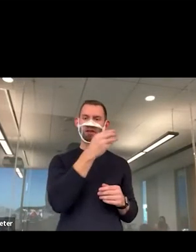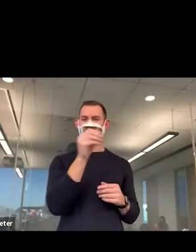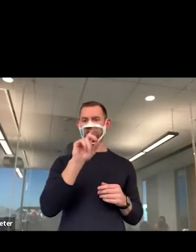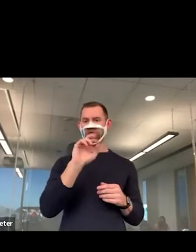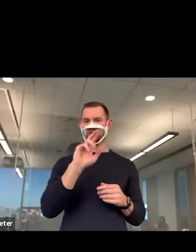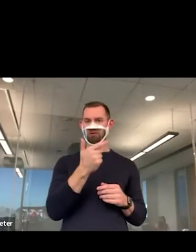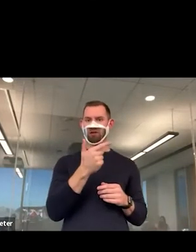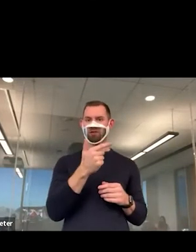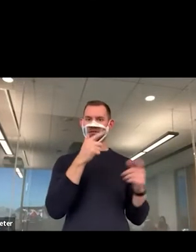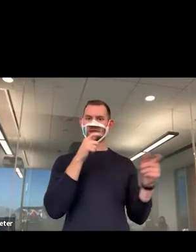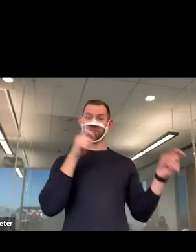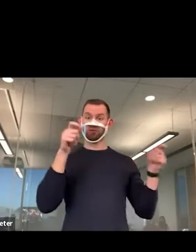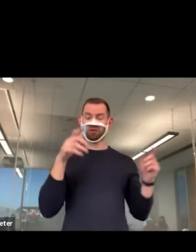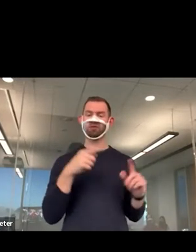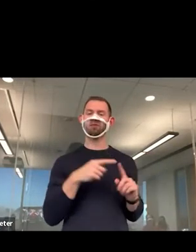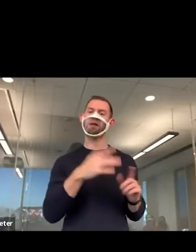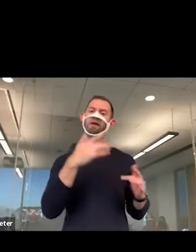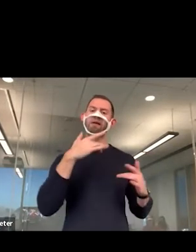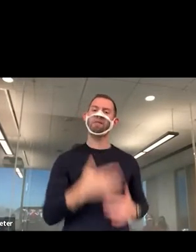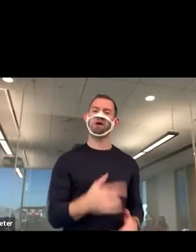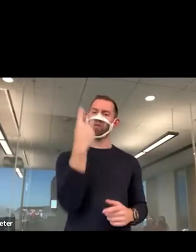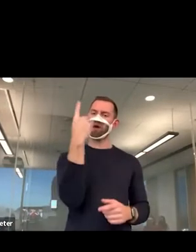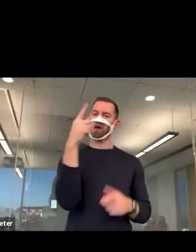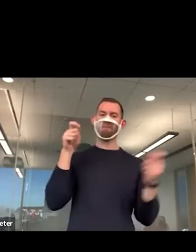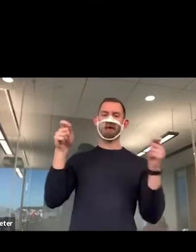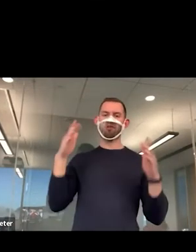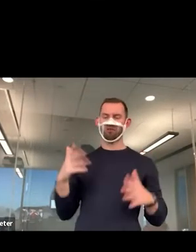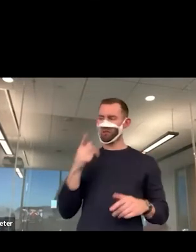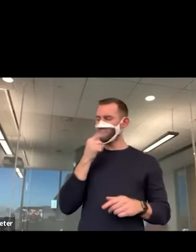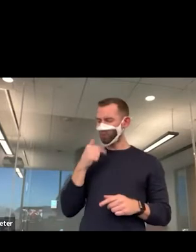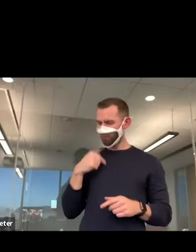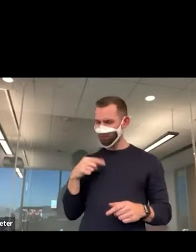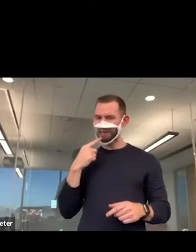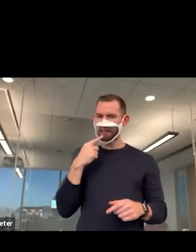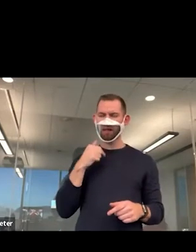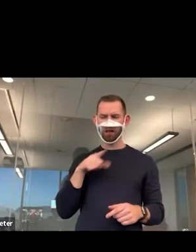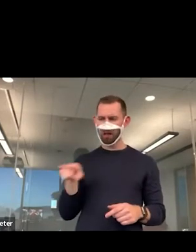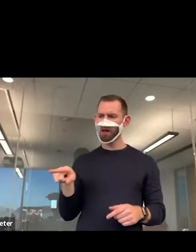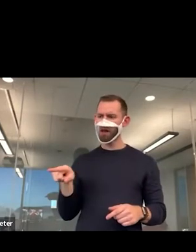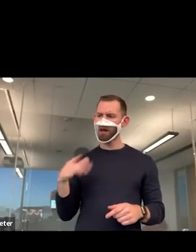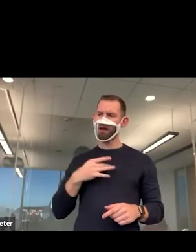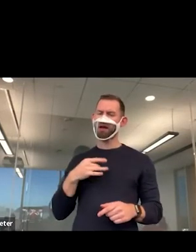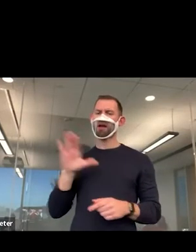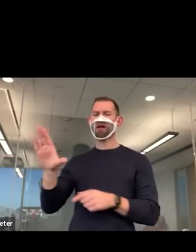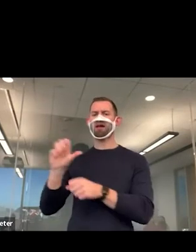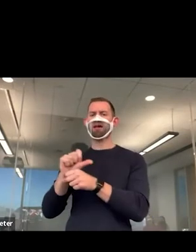a manager or someone who believed in me who saw the he who saw my work and saw that it was good